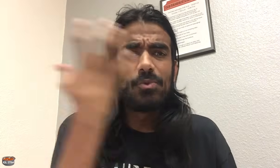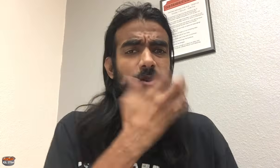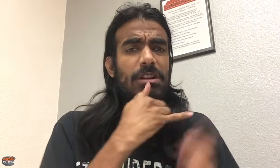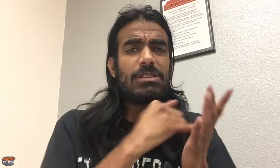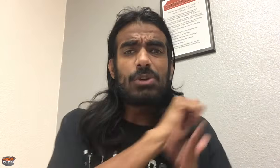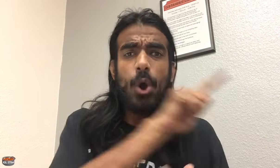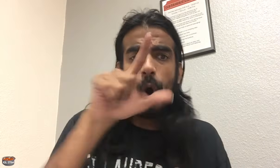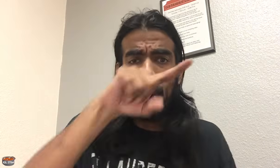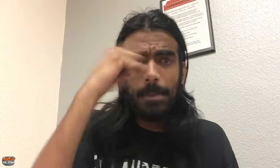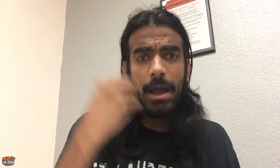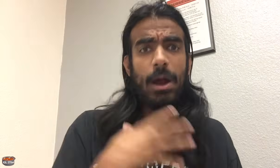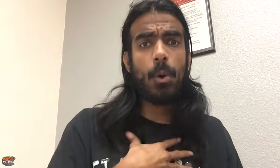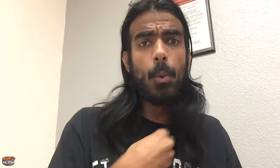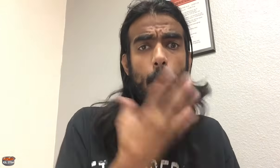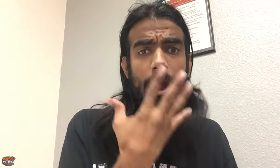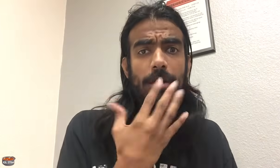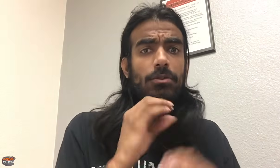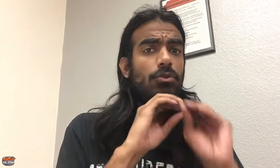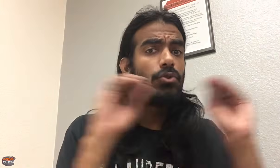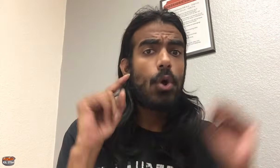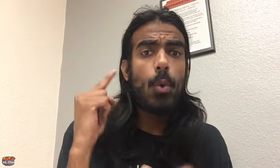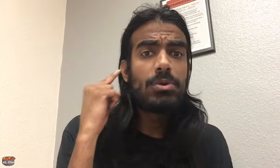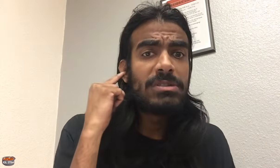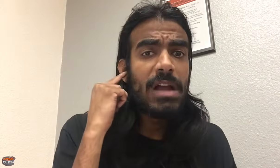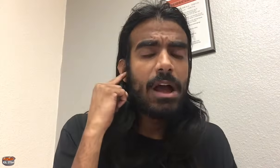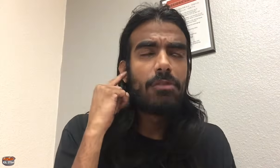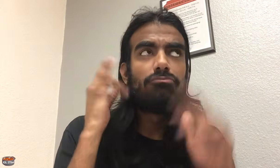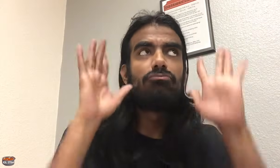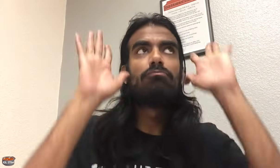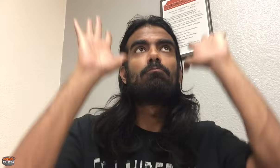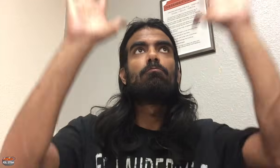1910 - 1930s. Everything was black and white,